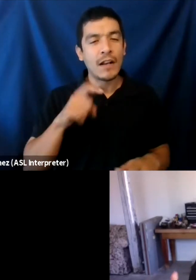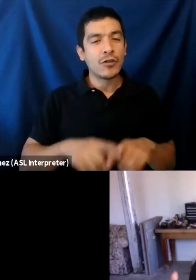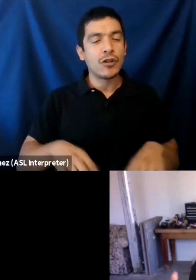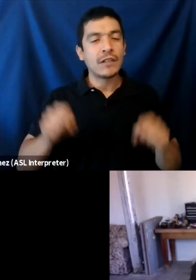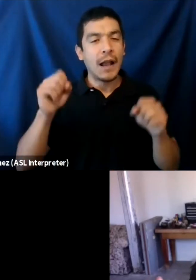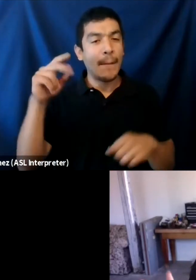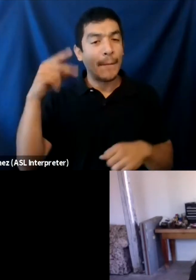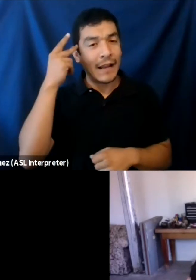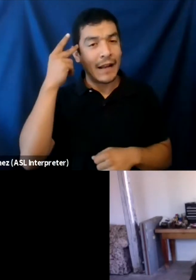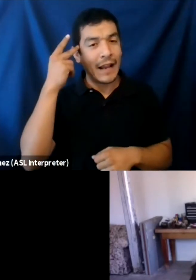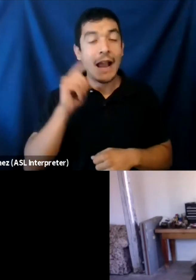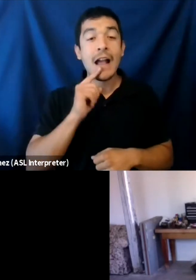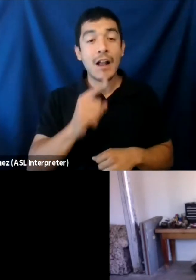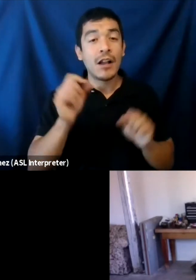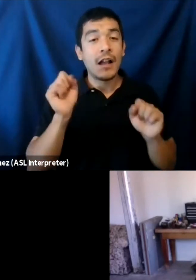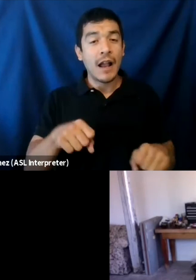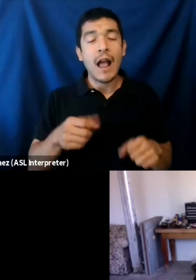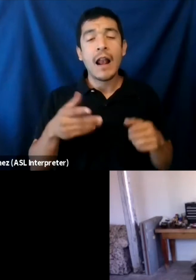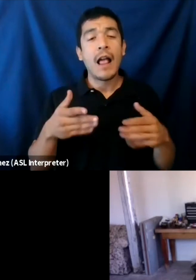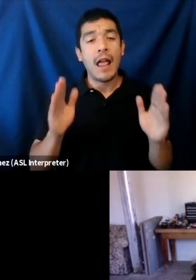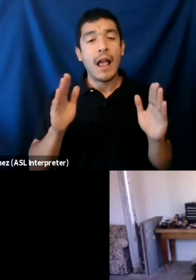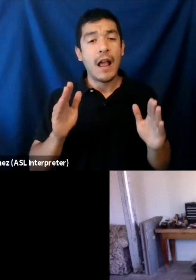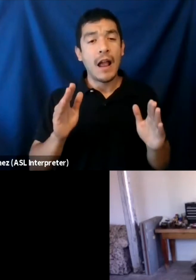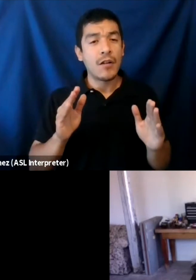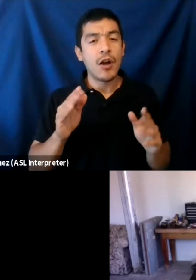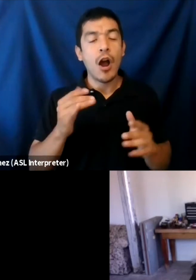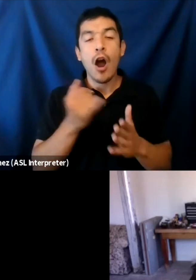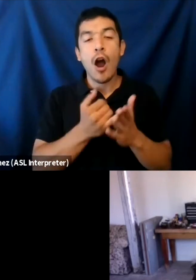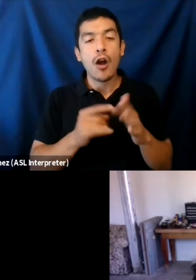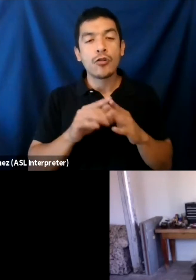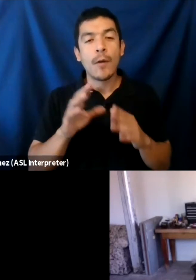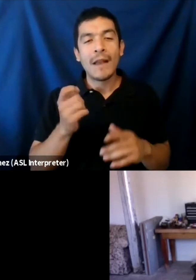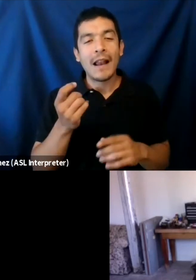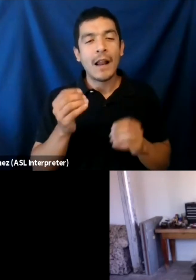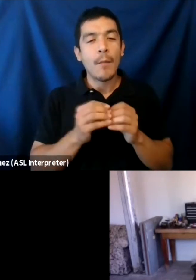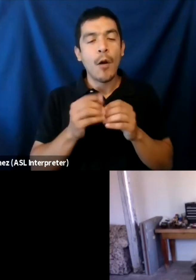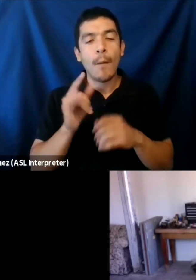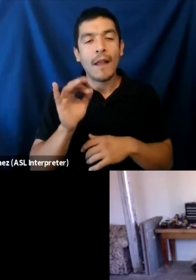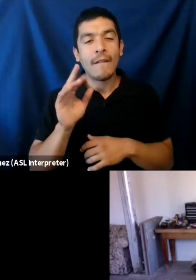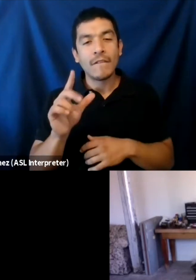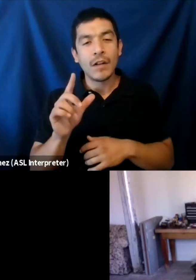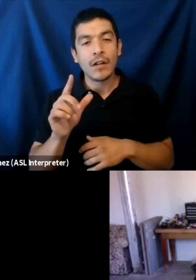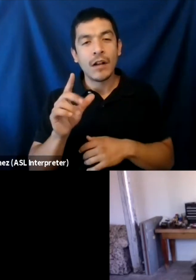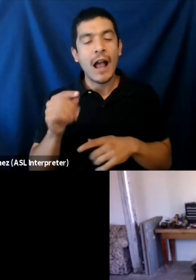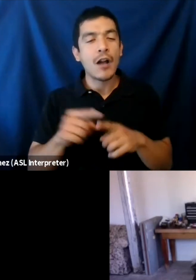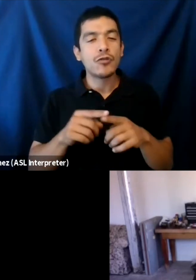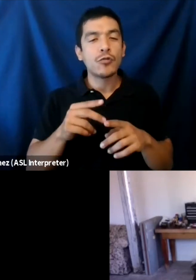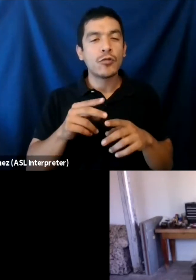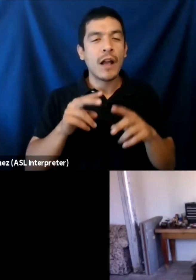actually can allow art to be a little bit more playful and to explore ambiguities and nuance